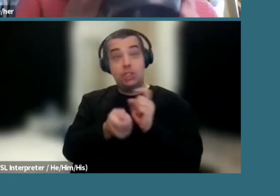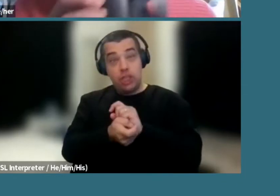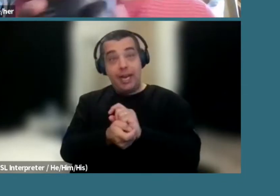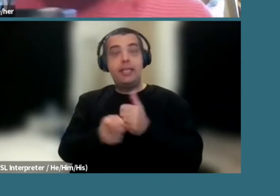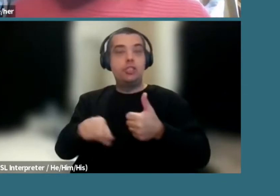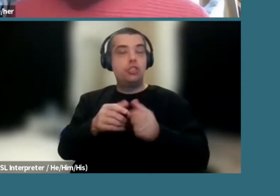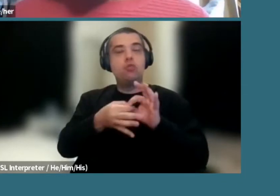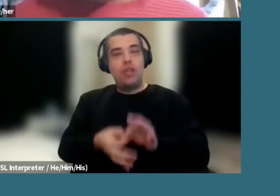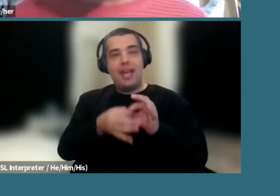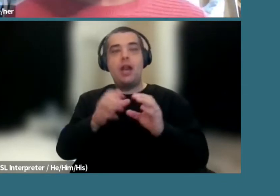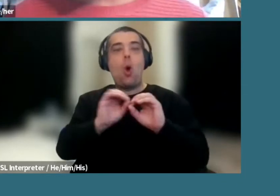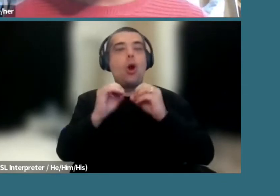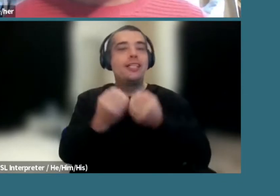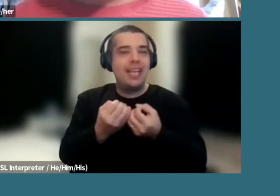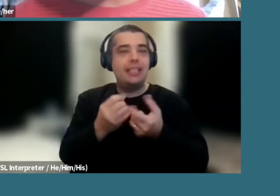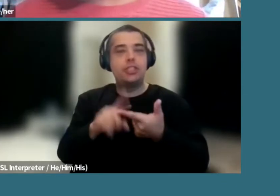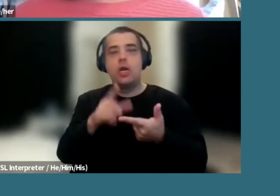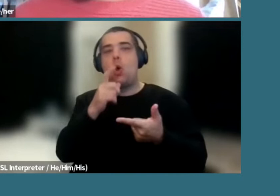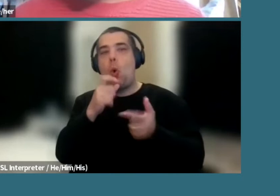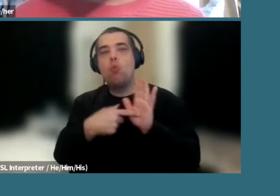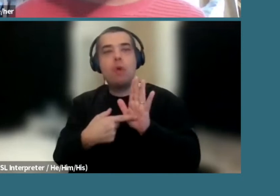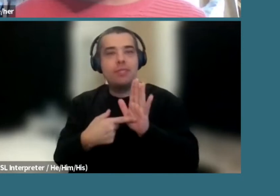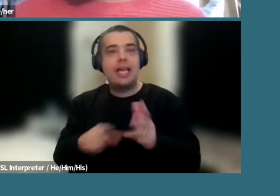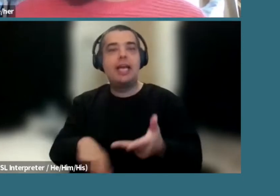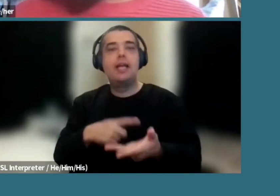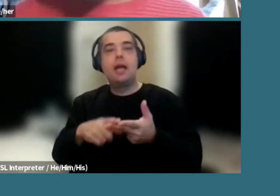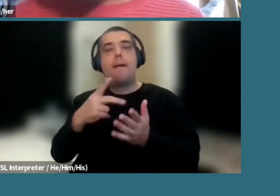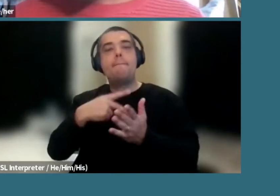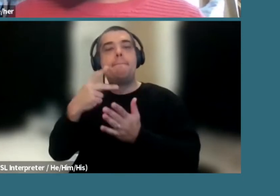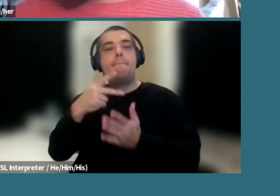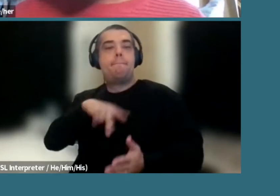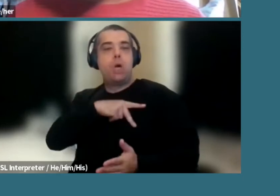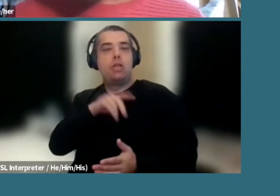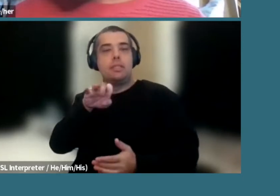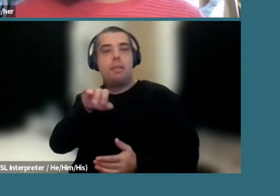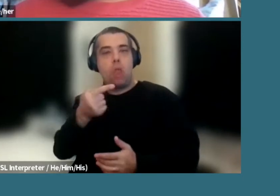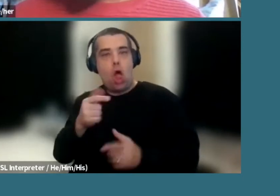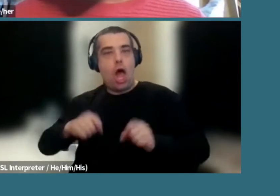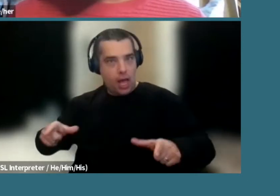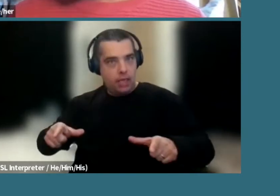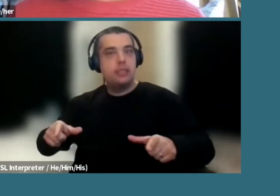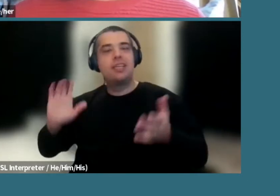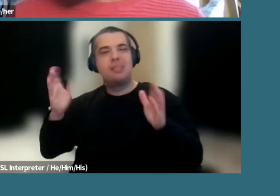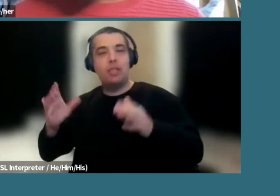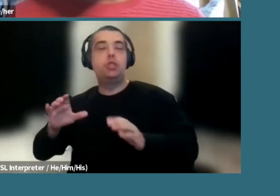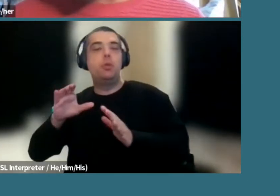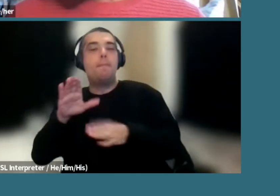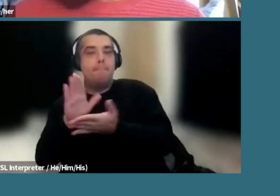what organization you're part of, who you're representing. A personal blogs alt text may be different than your corporate blog alt text,